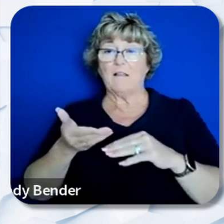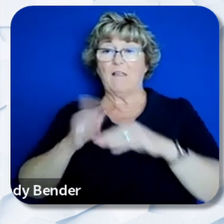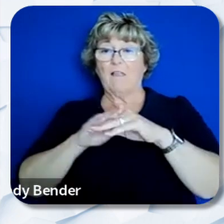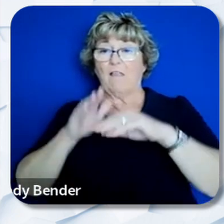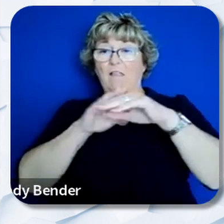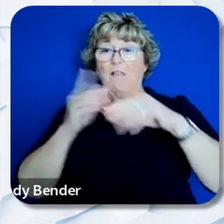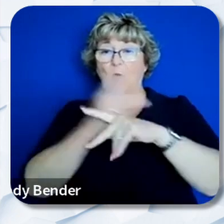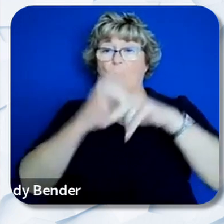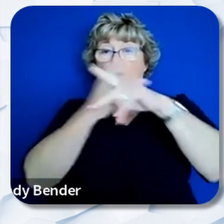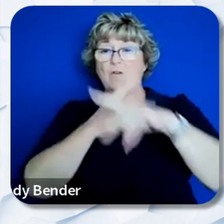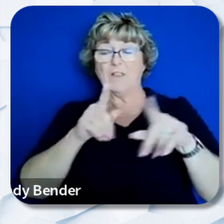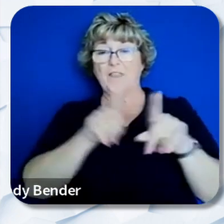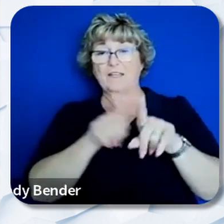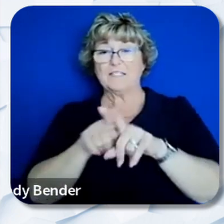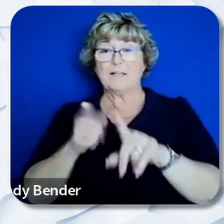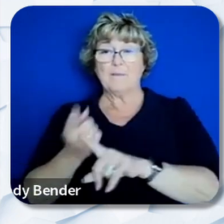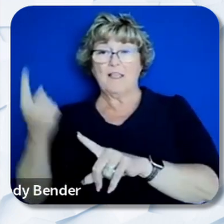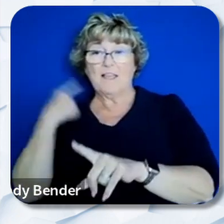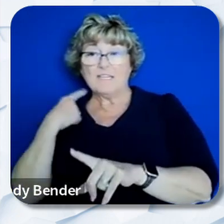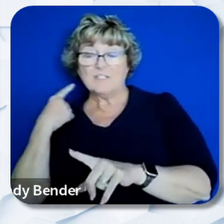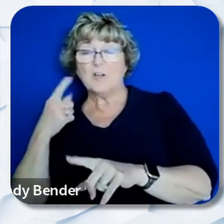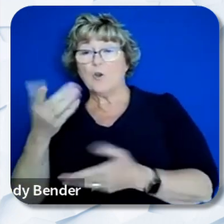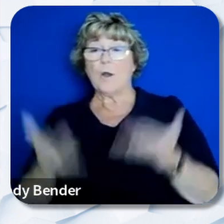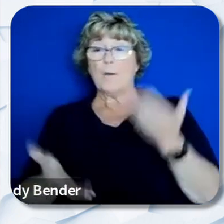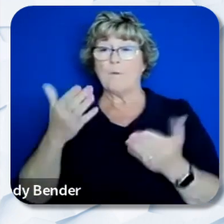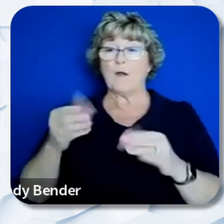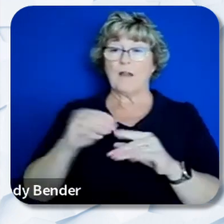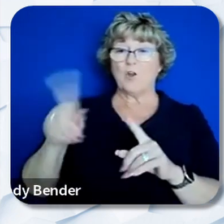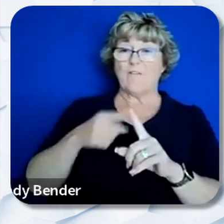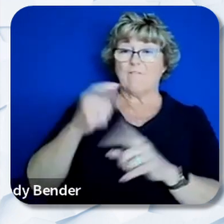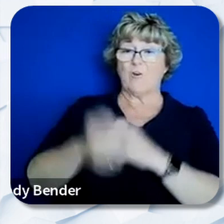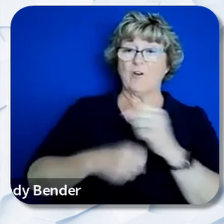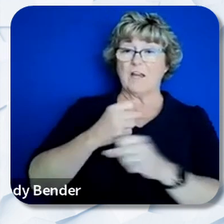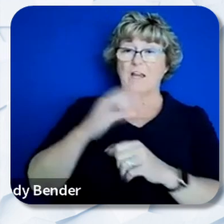same exact way as last year. You were probably in your first year of disproportionality,